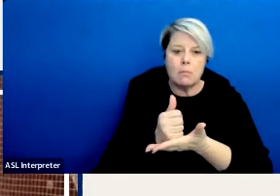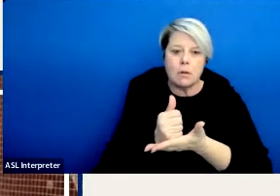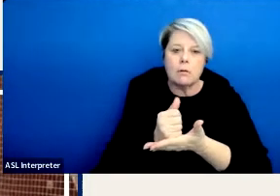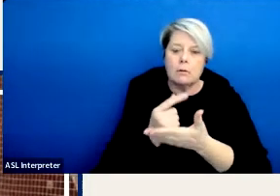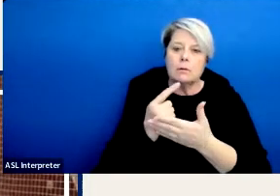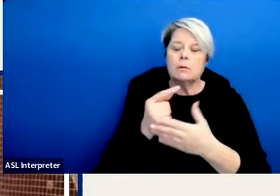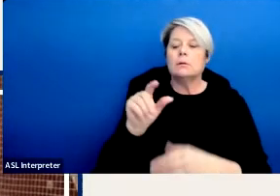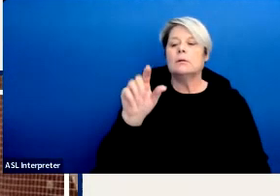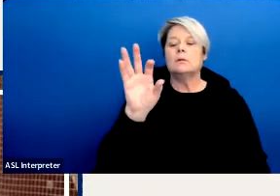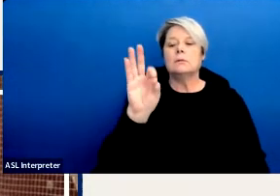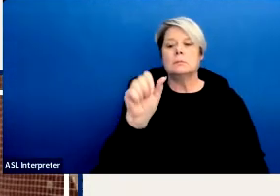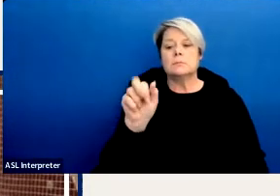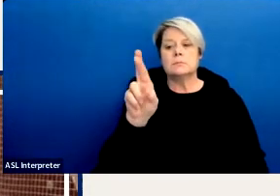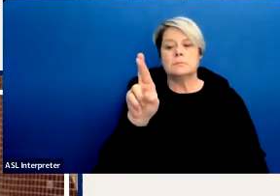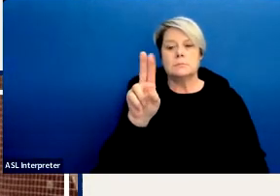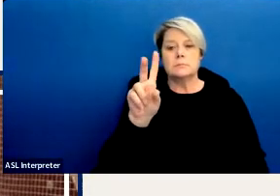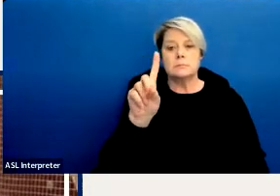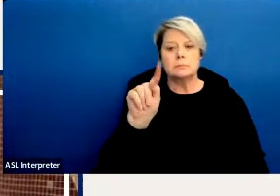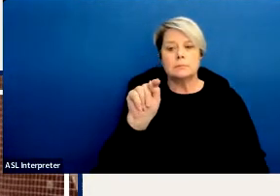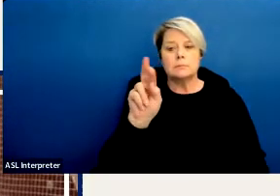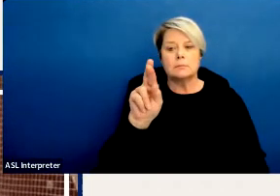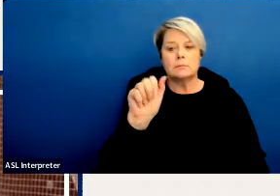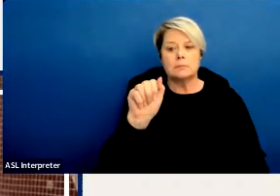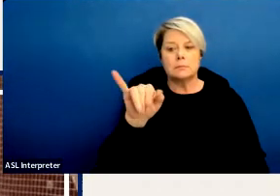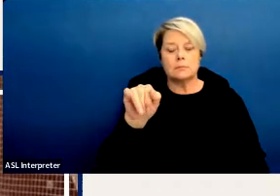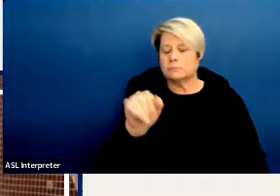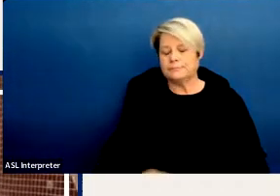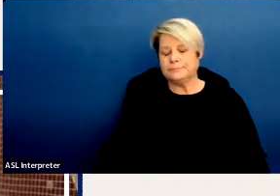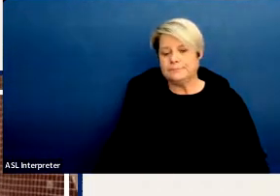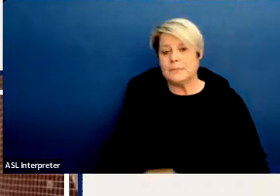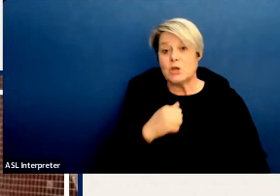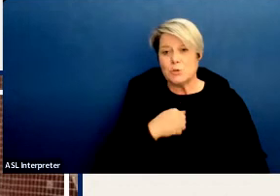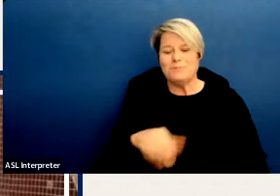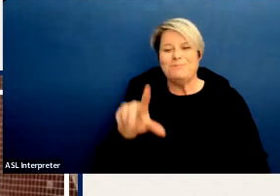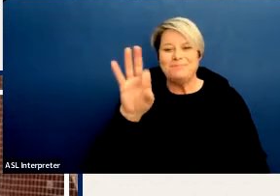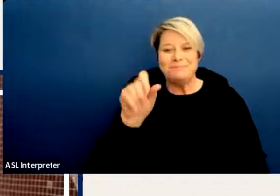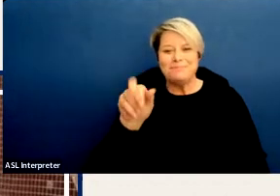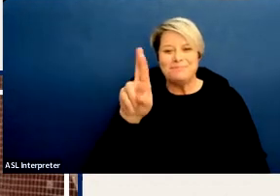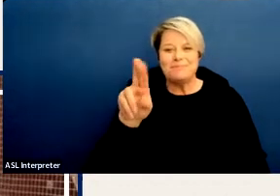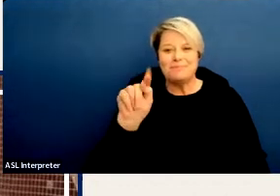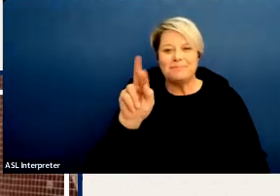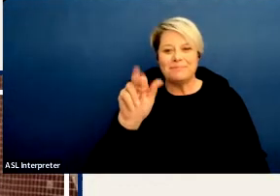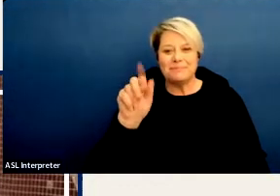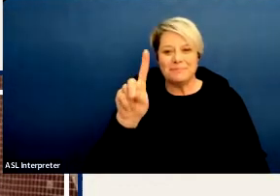crop in on time.